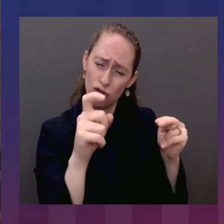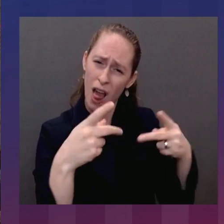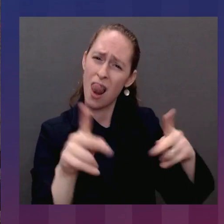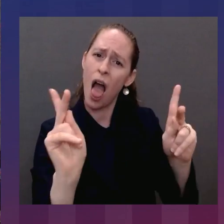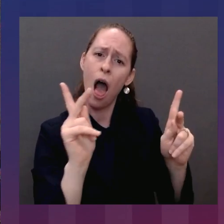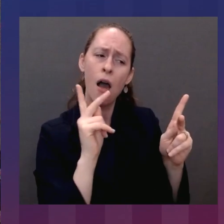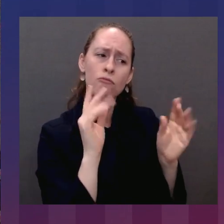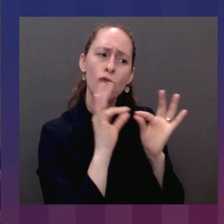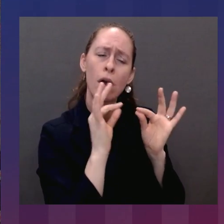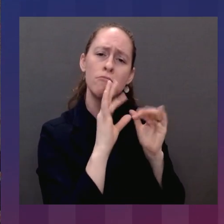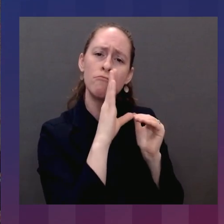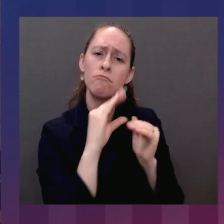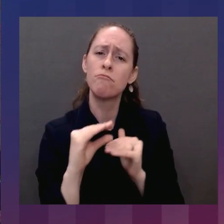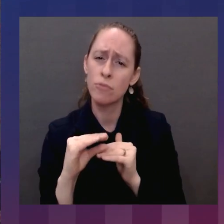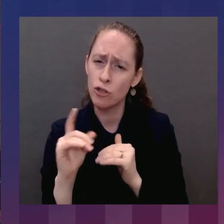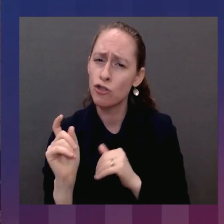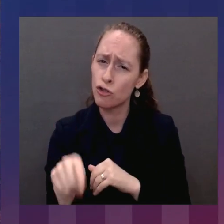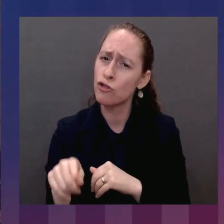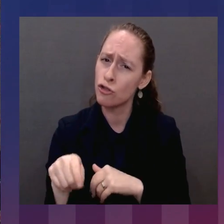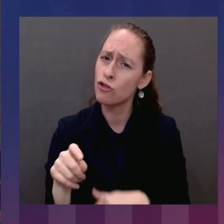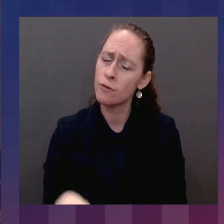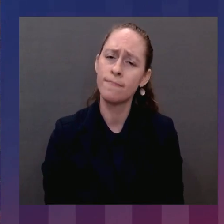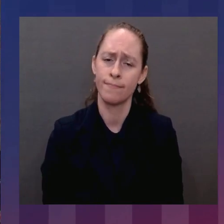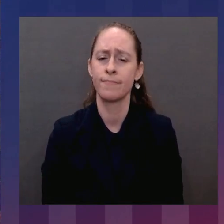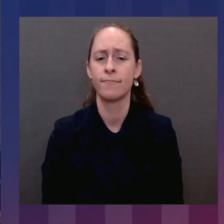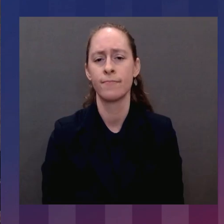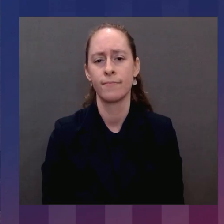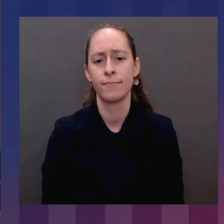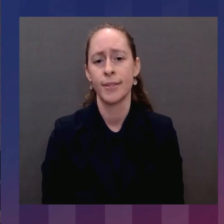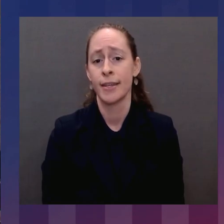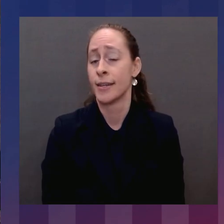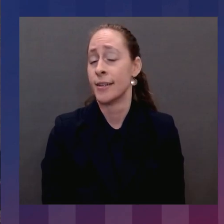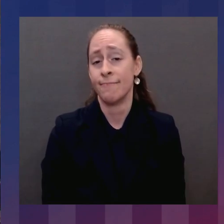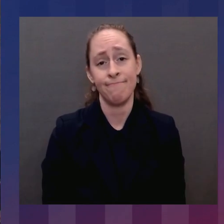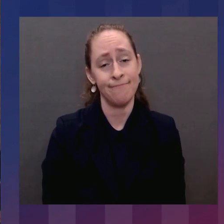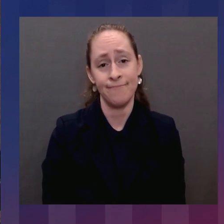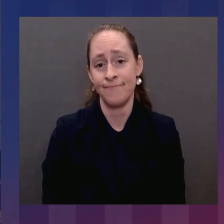they already set the price for VA already drugs.